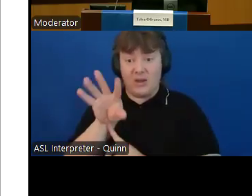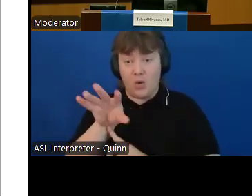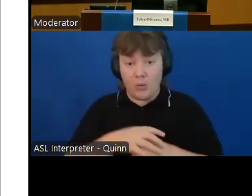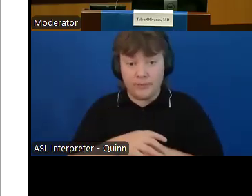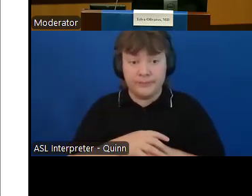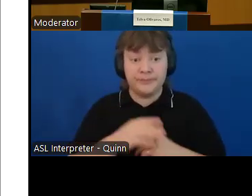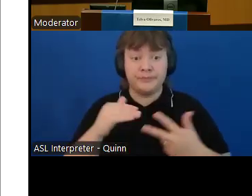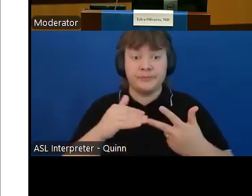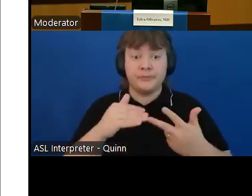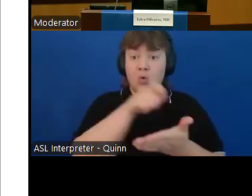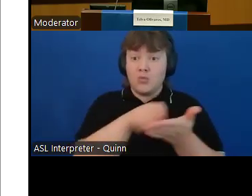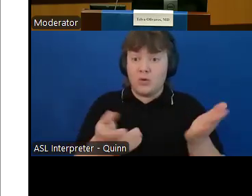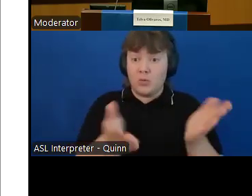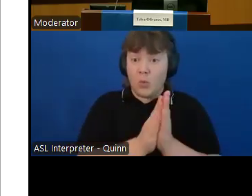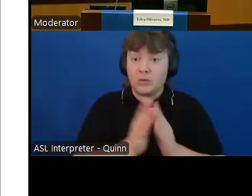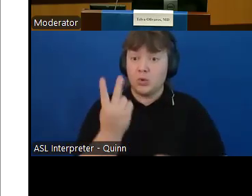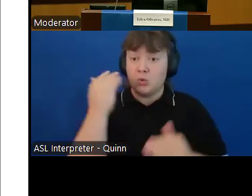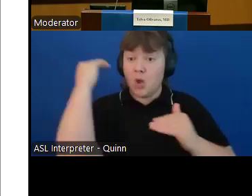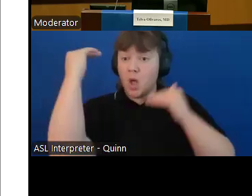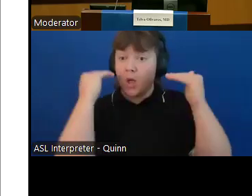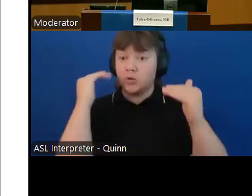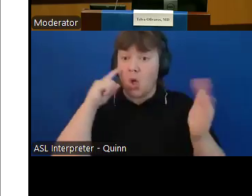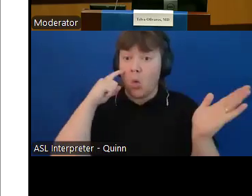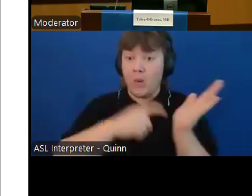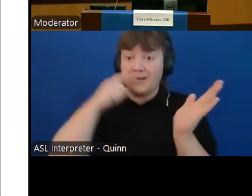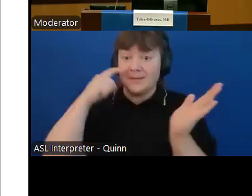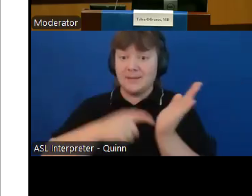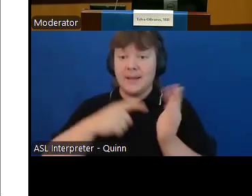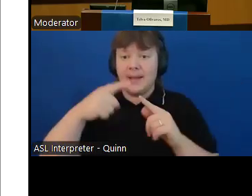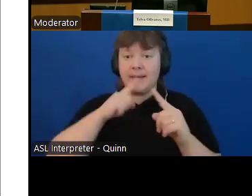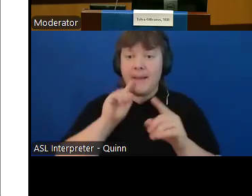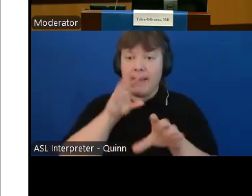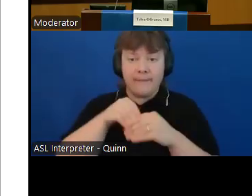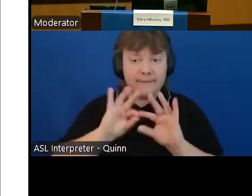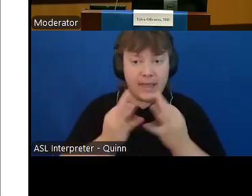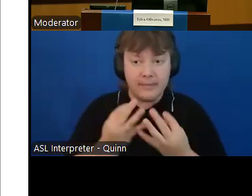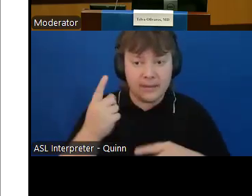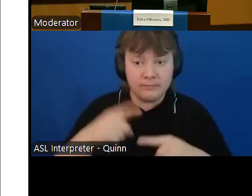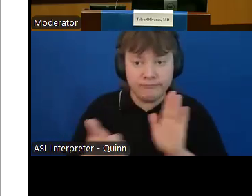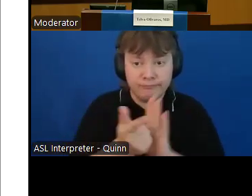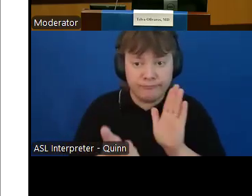with two adult witnesses who can't be members of the patient's family, can't be in the medical